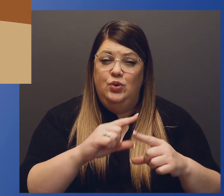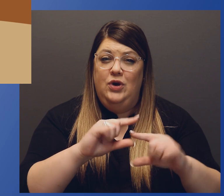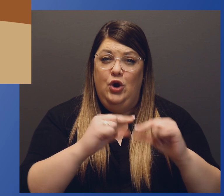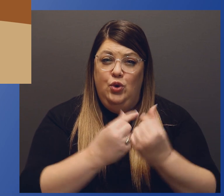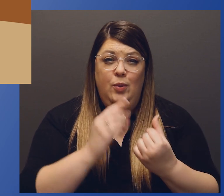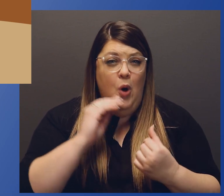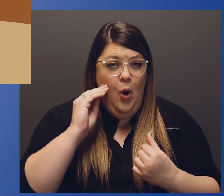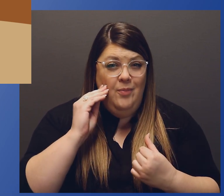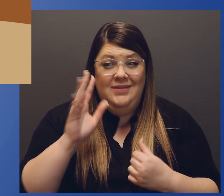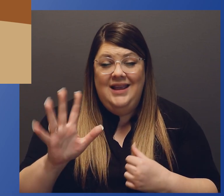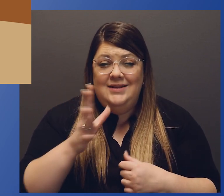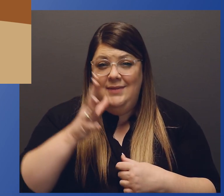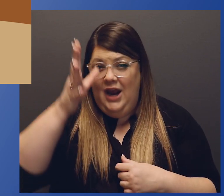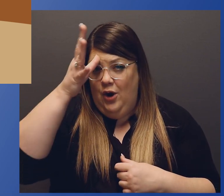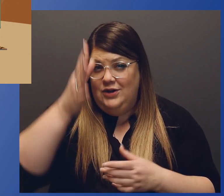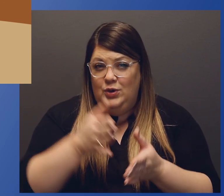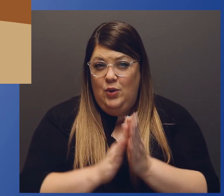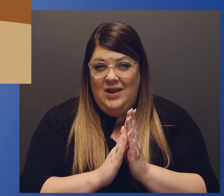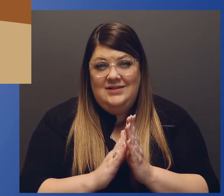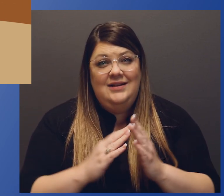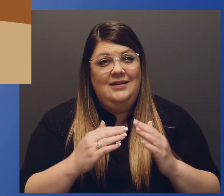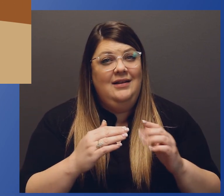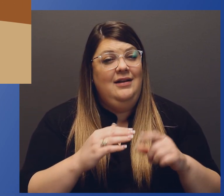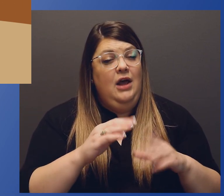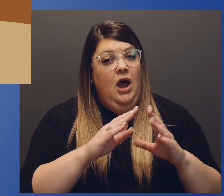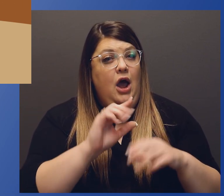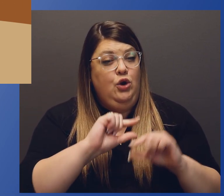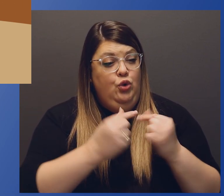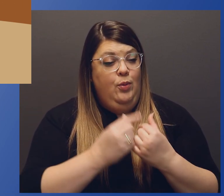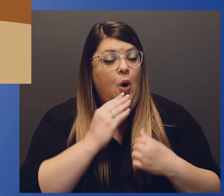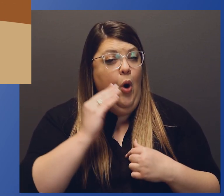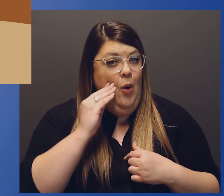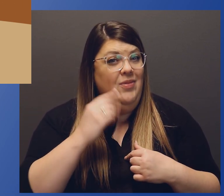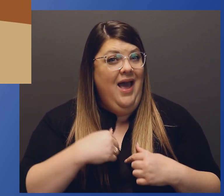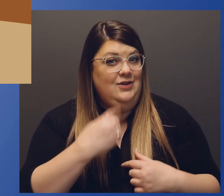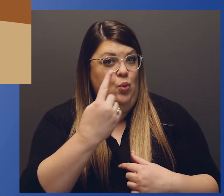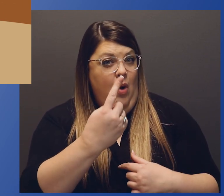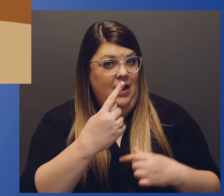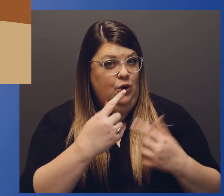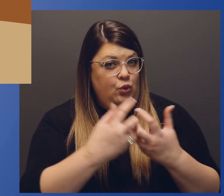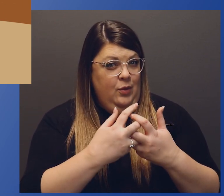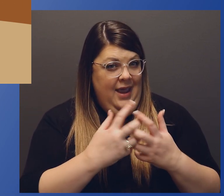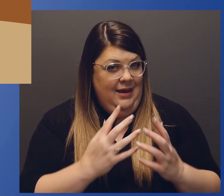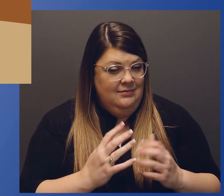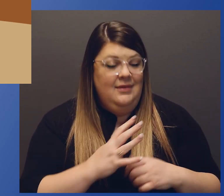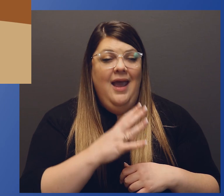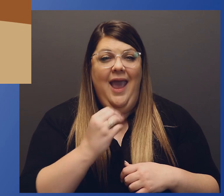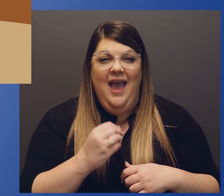within five miles of their home. The Division has several possible group homes for Rodney to move into.